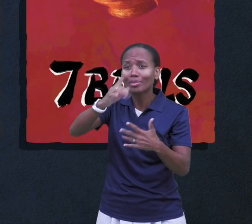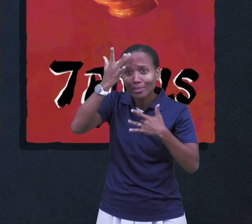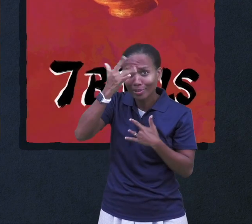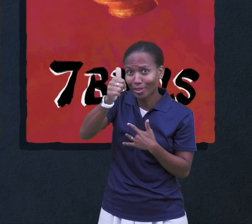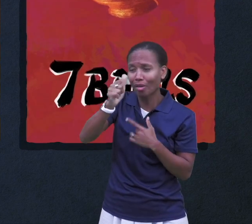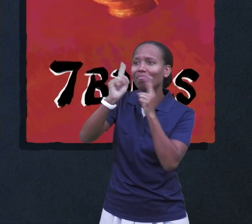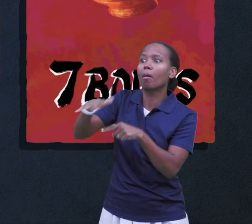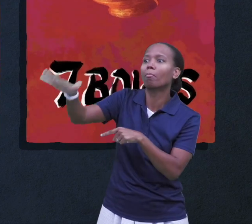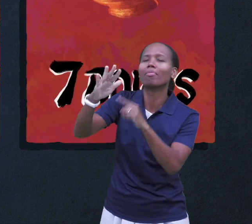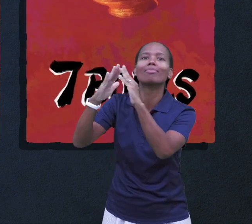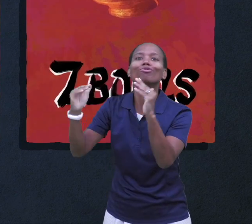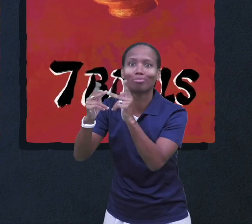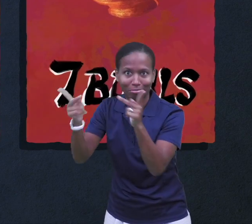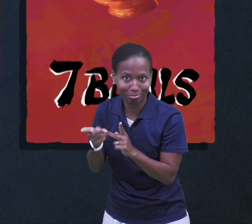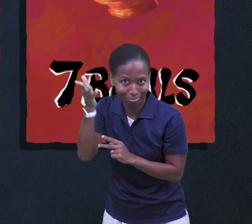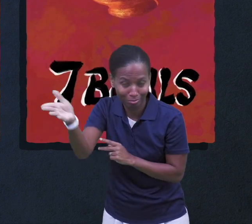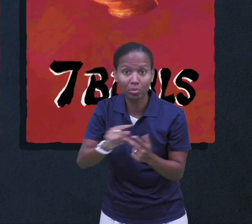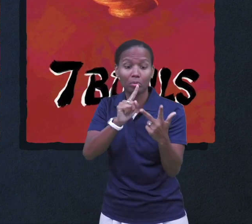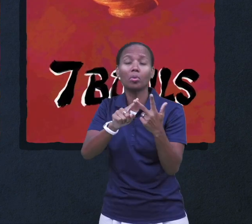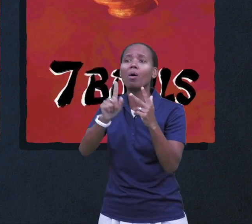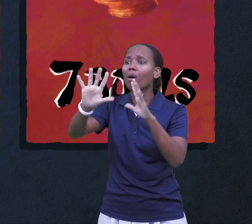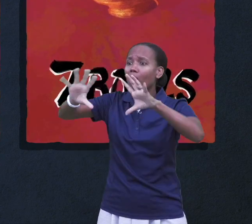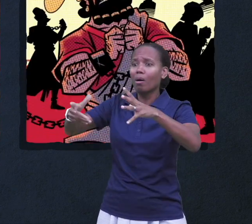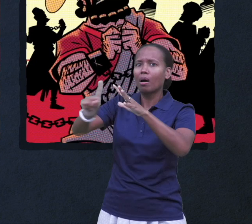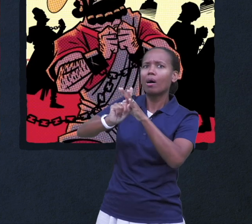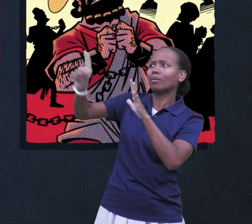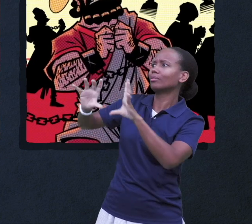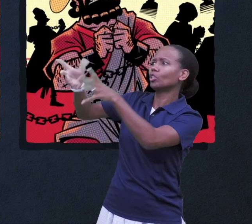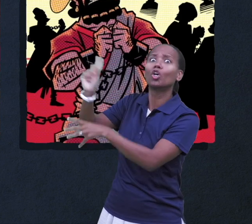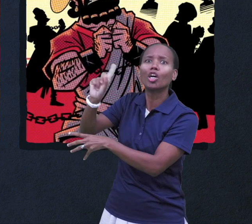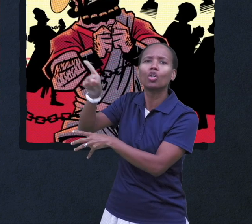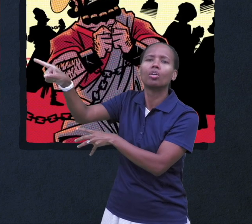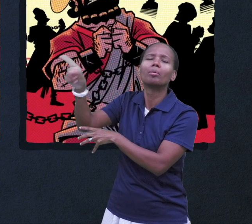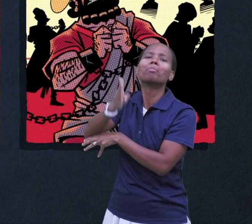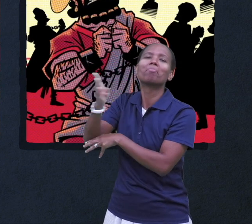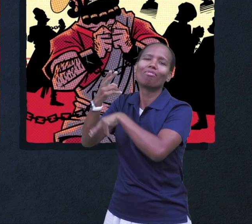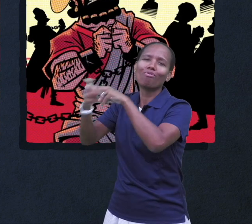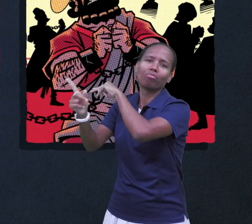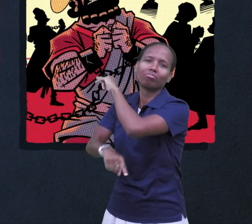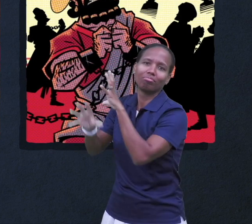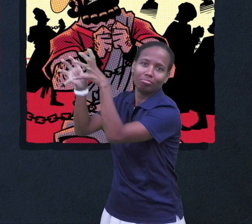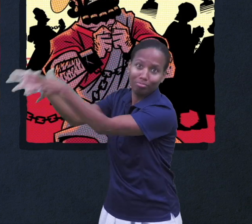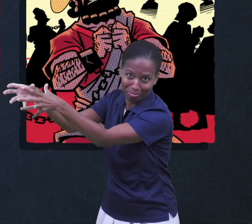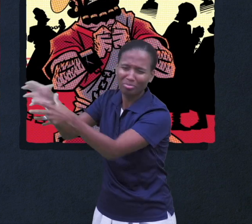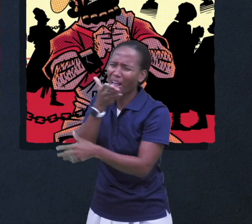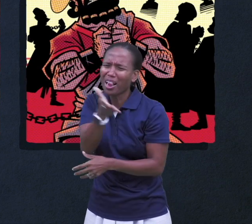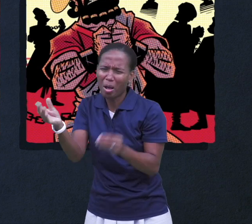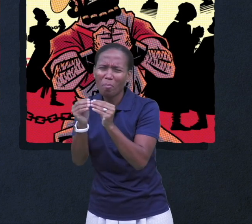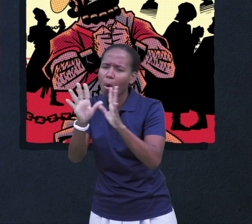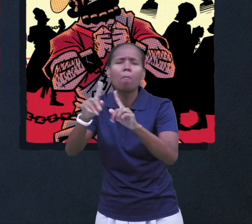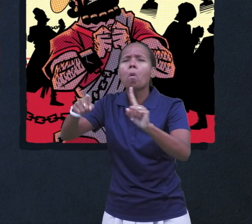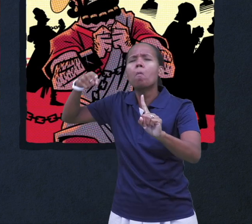the ten plagues on Egypt, and the exile to Babylon, and even more.